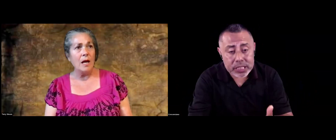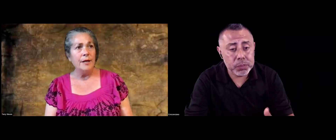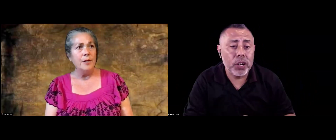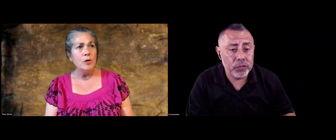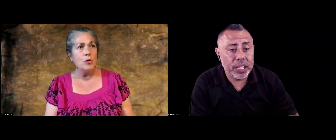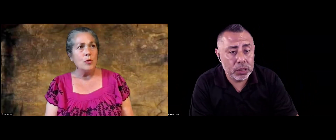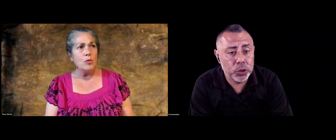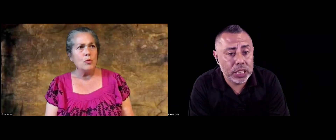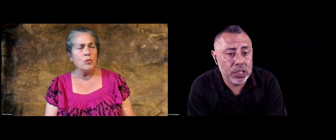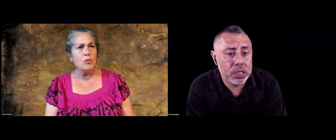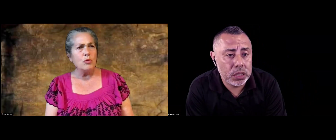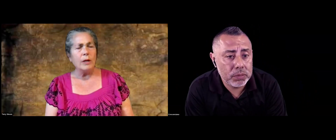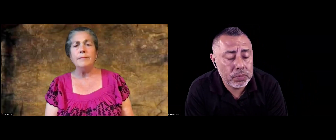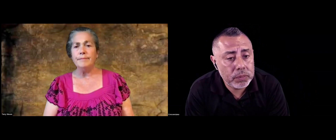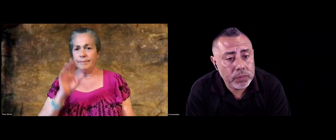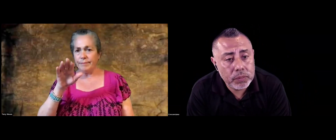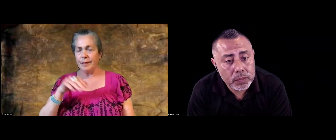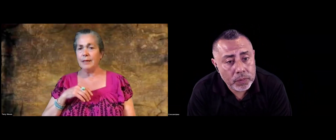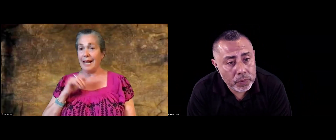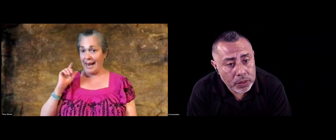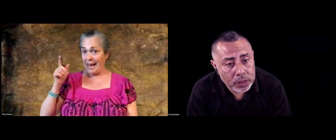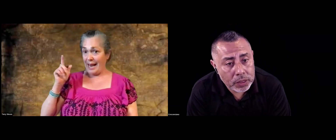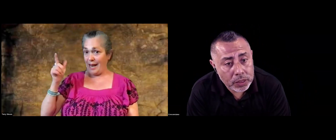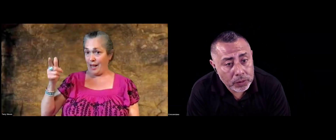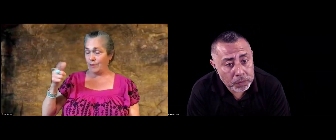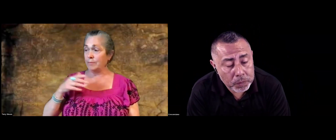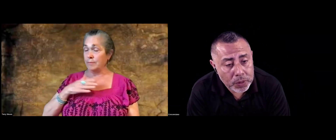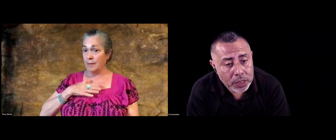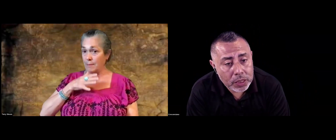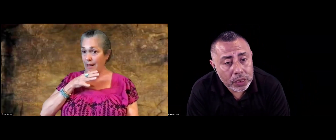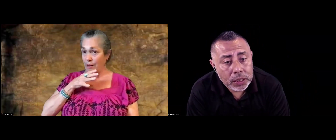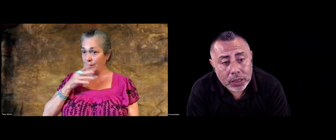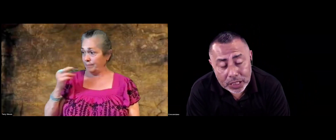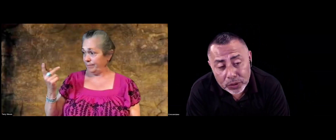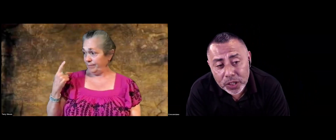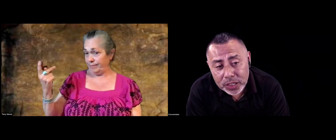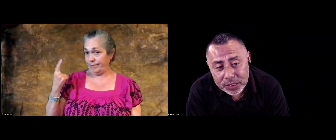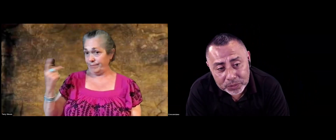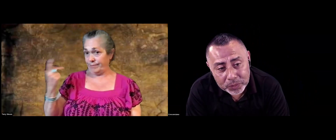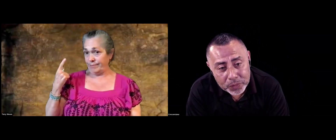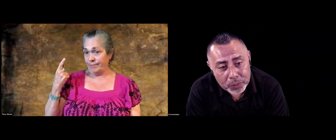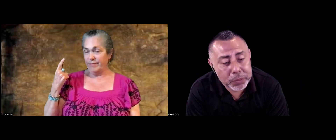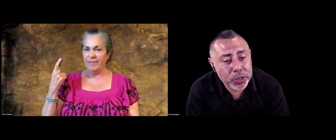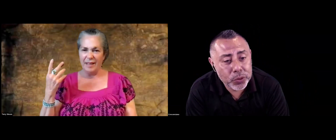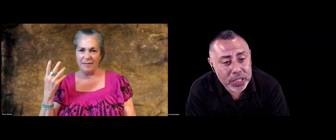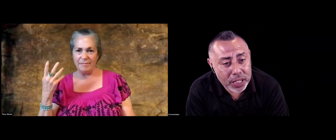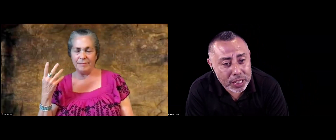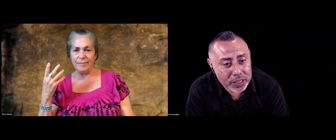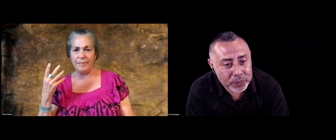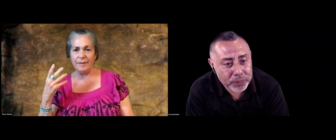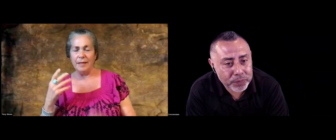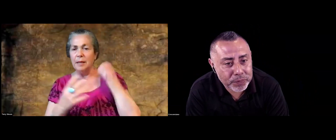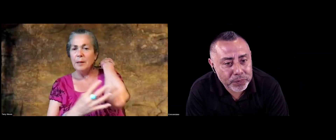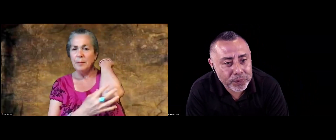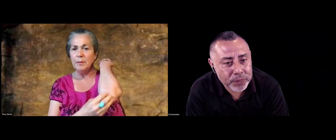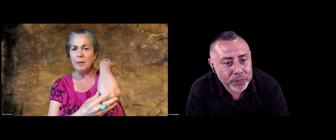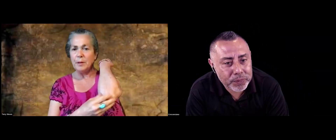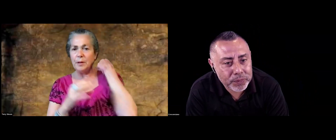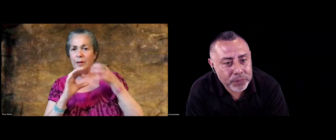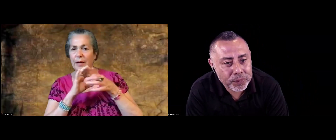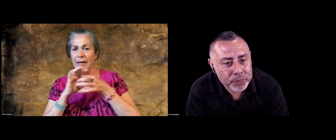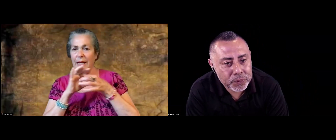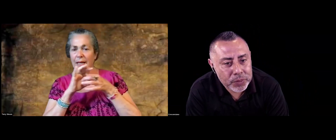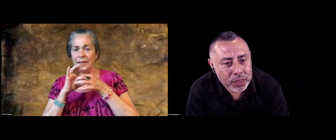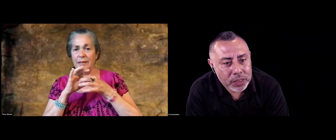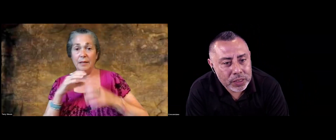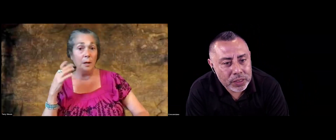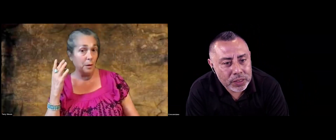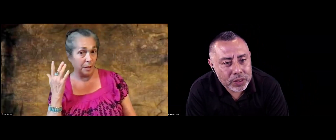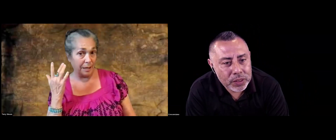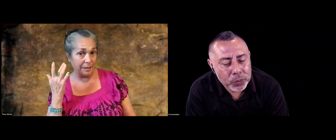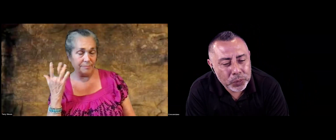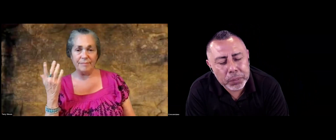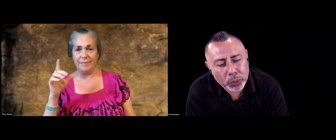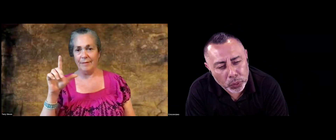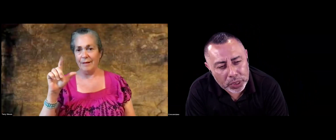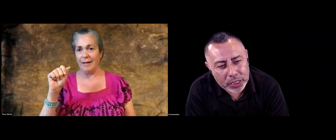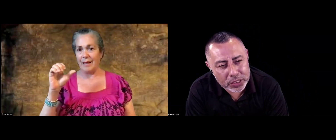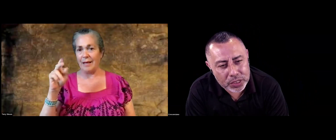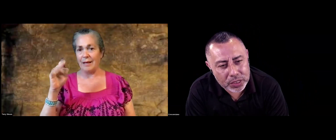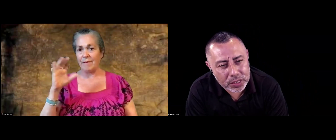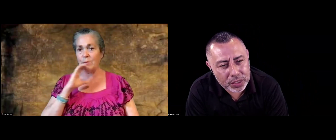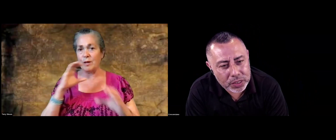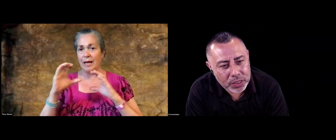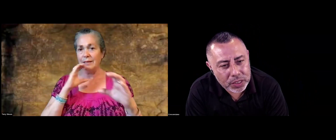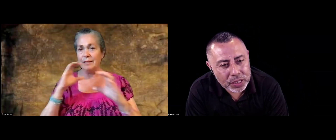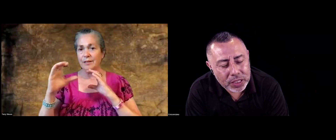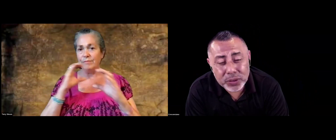Is part of my communication.